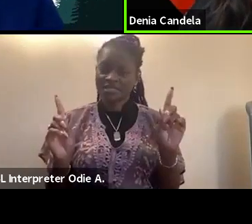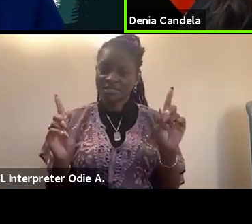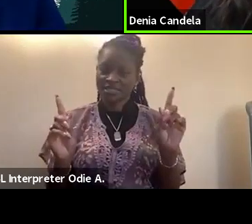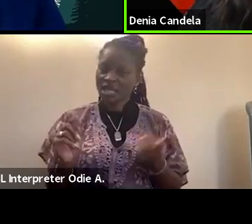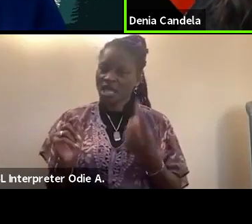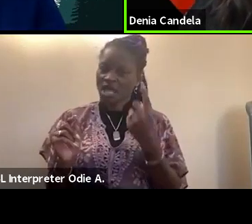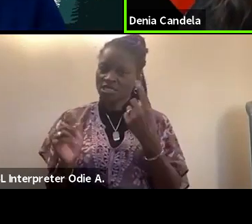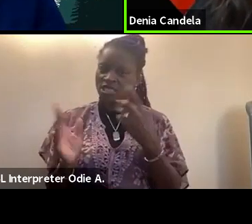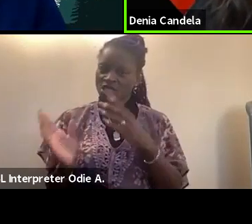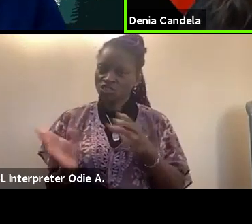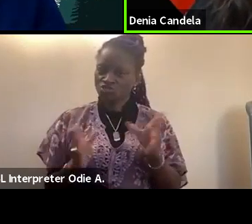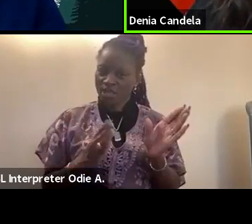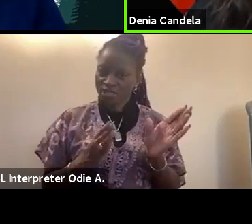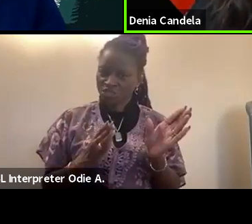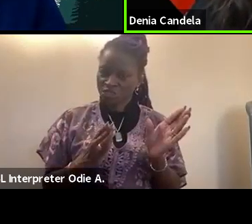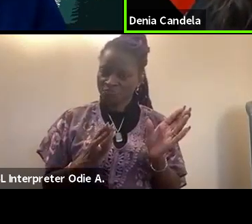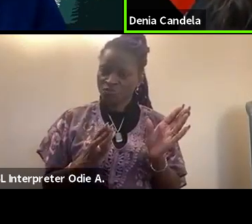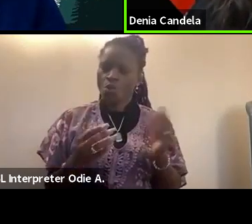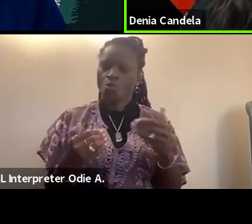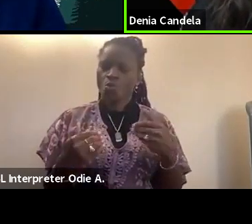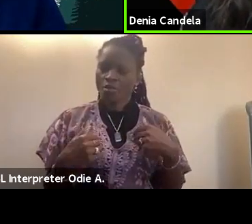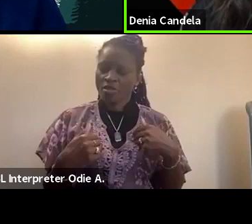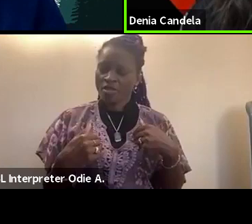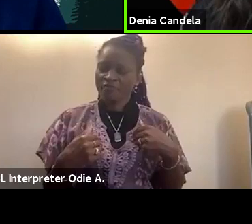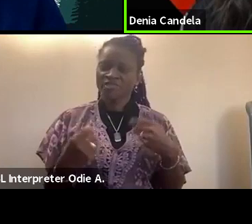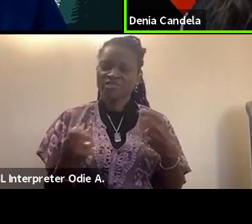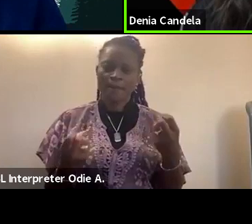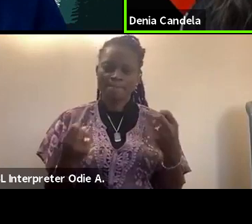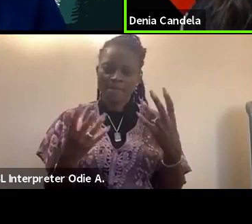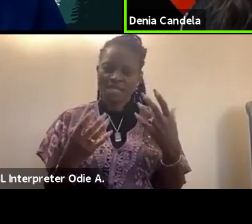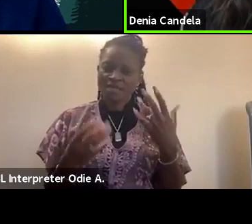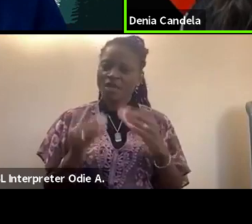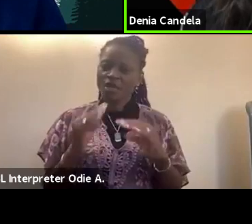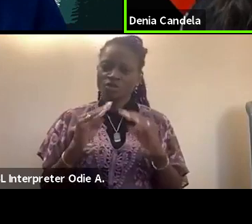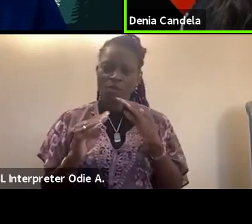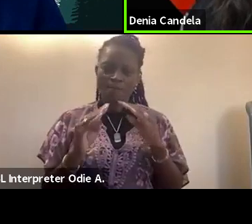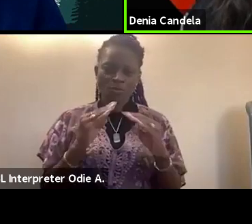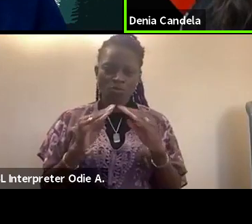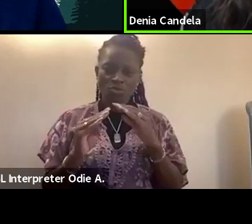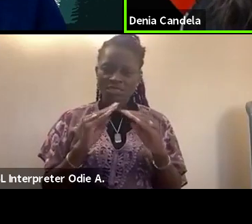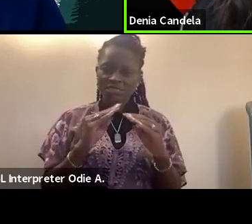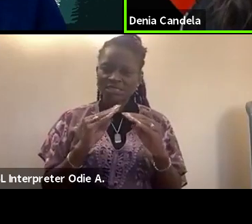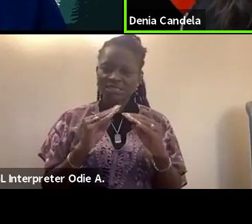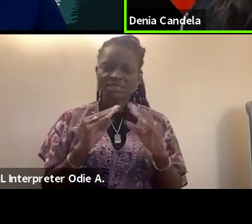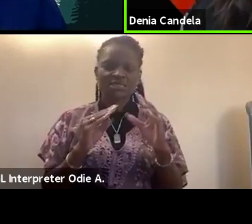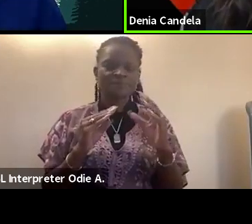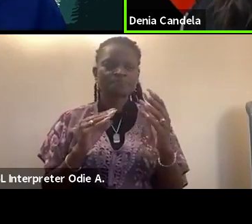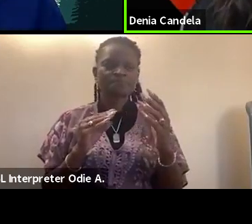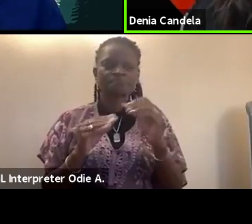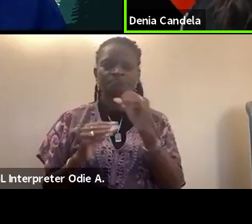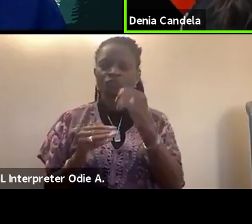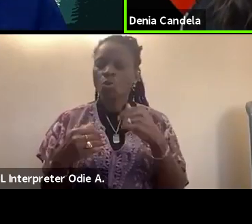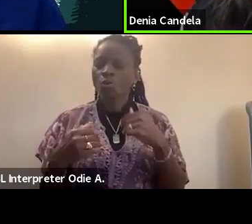the neighborhood level type of approach many of our communities who are not often surveyed by the traditional safety nets we seek in our